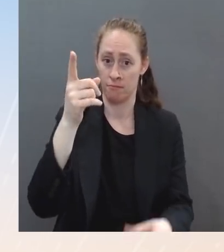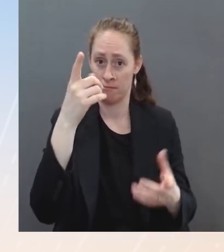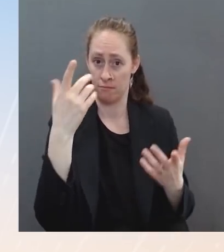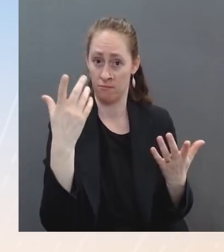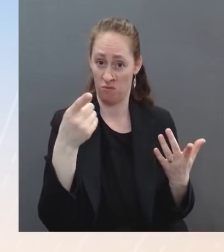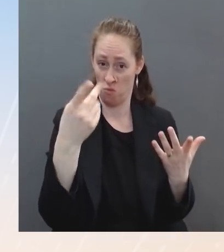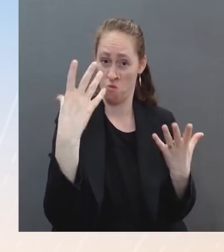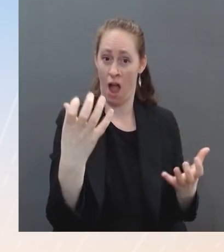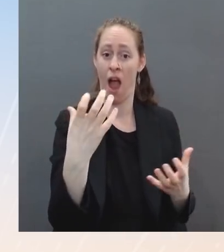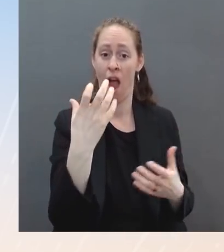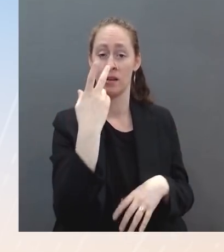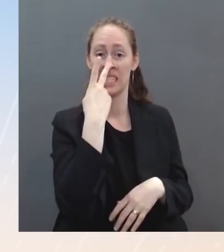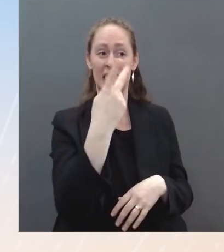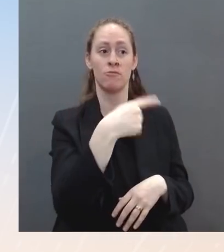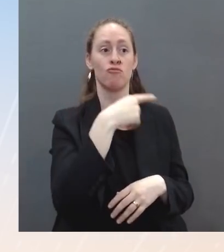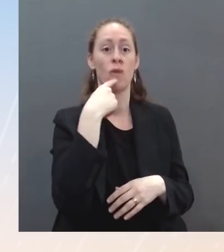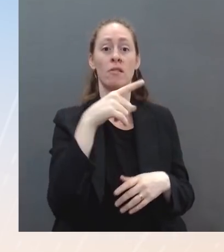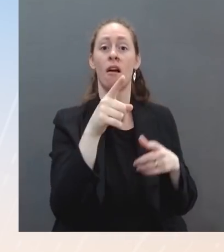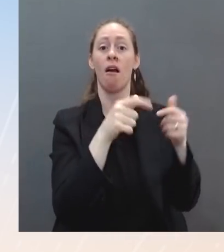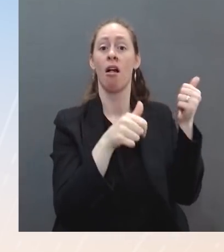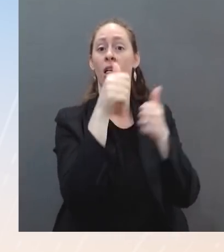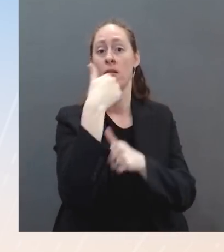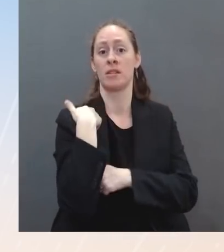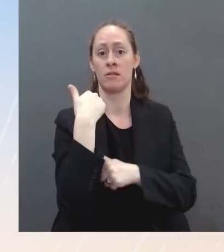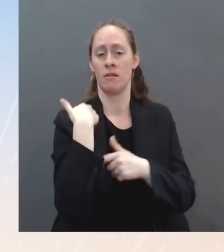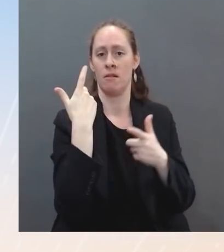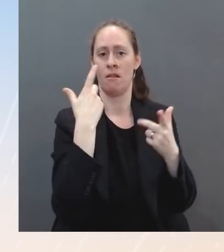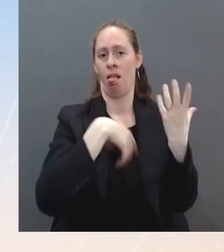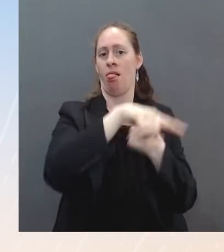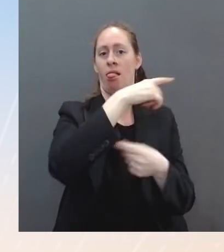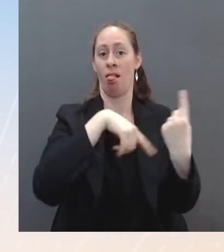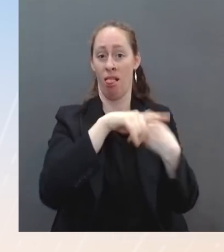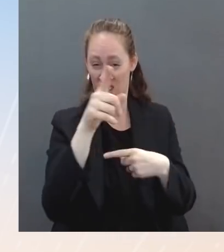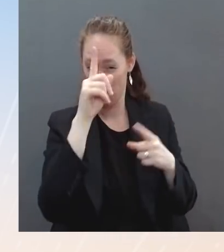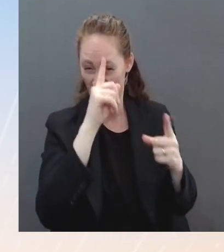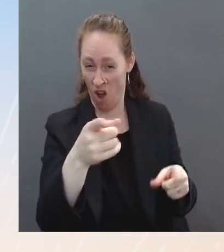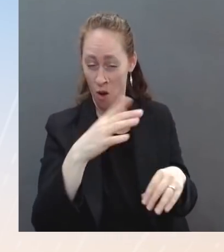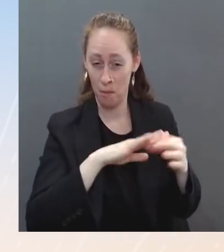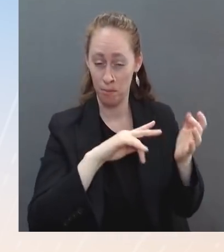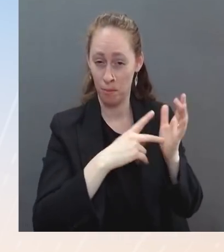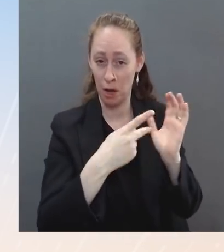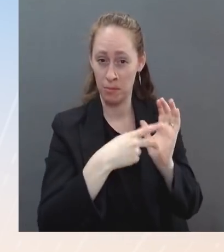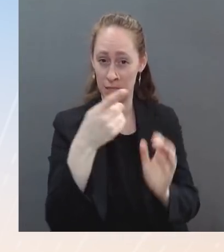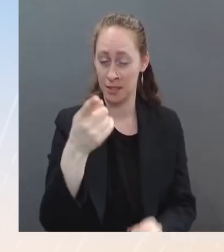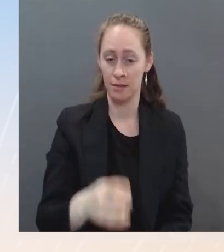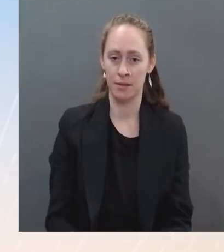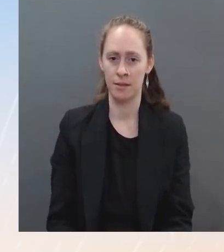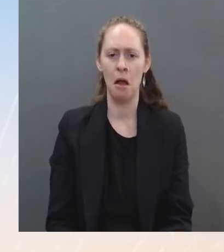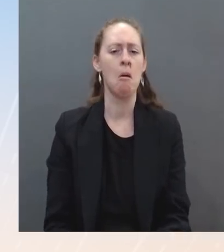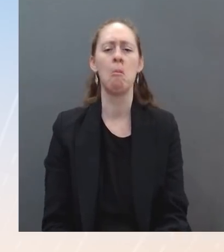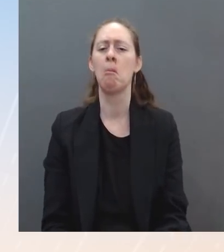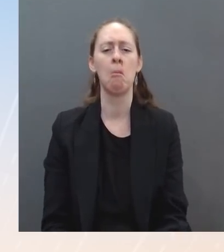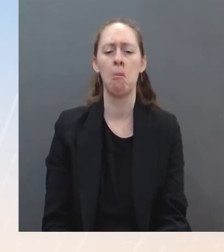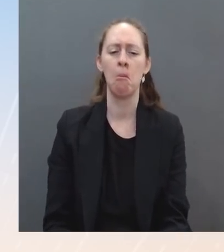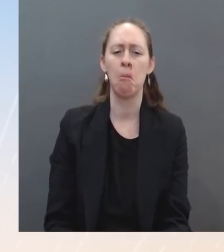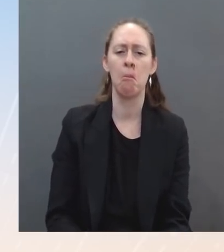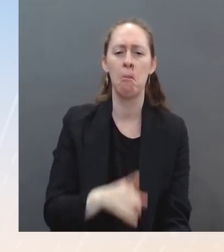to continue to paint the picture of what a strategic blunder this decision has been for Vladimir Putin. Mary. The Press: On that,